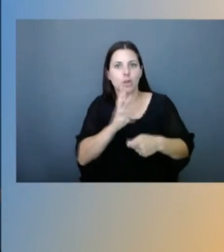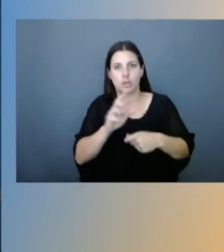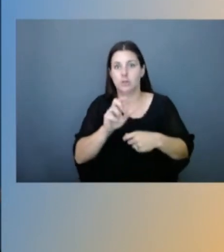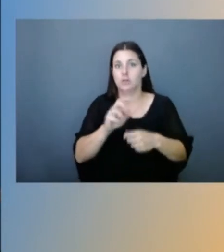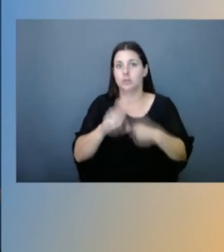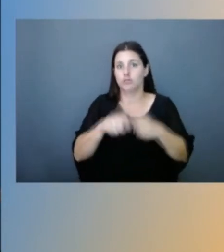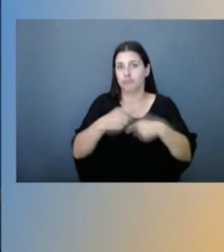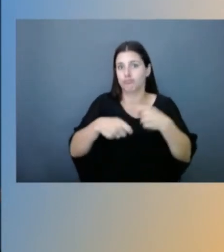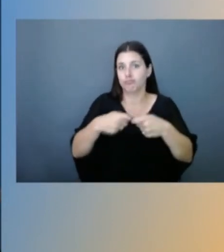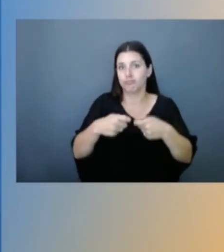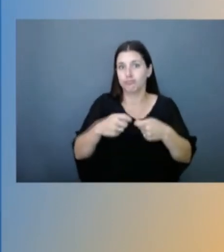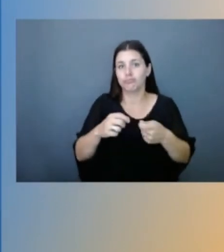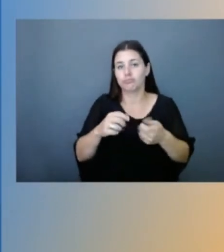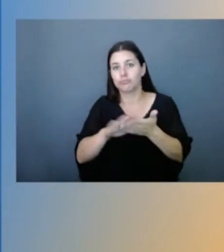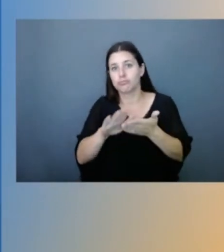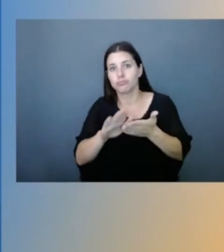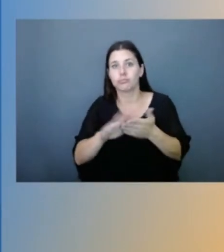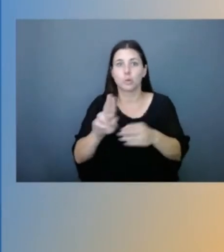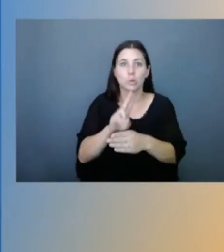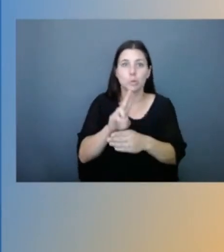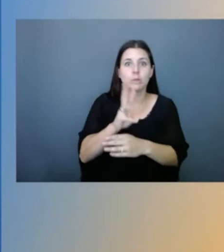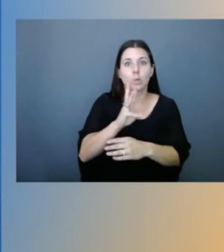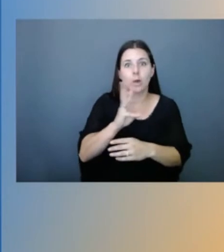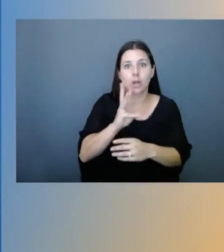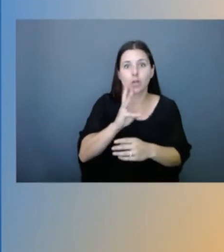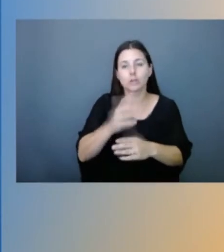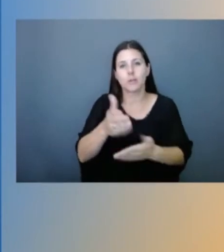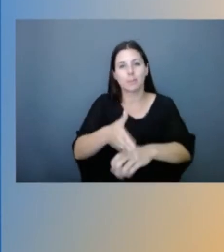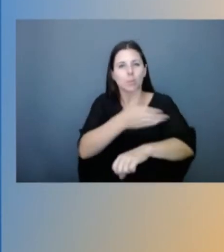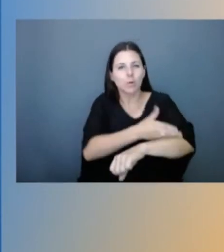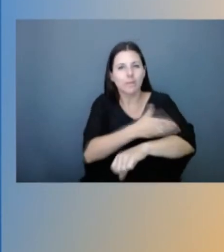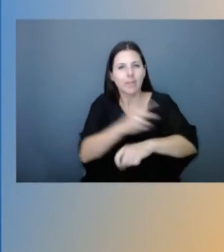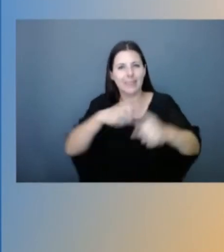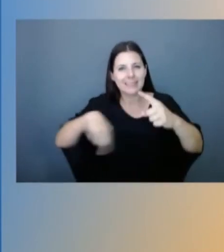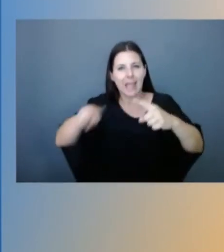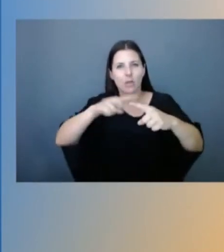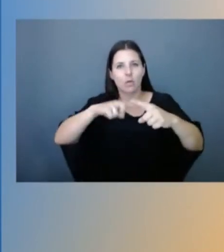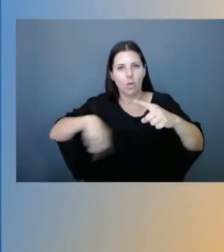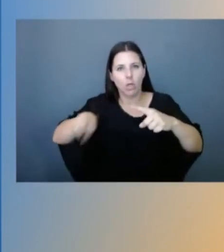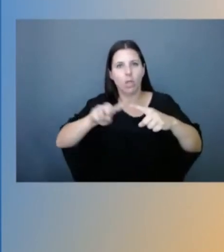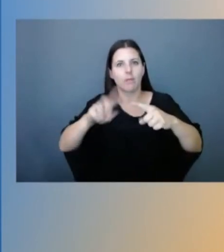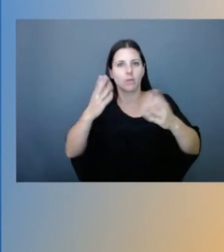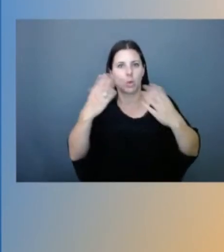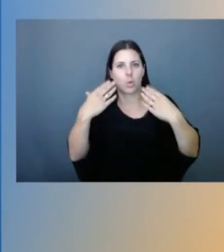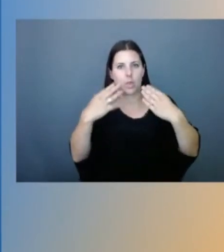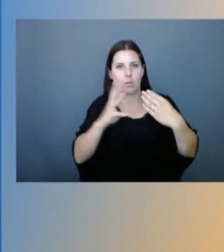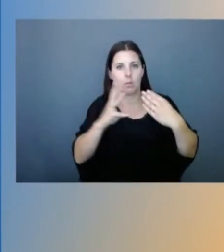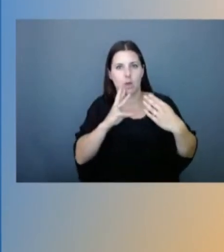to improve our cycle for cooling, cooling cycles. So we are using the same water again and again,